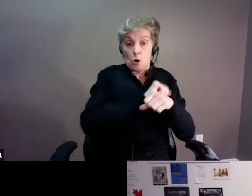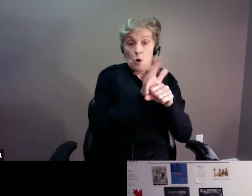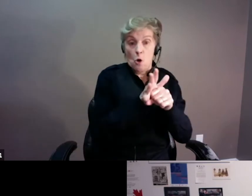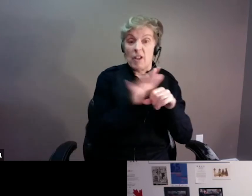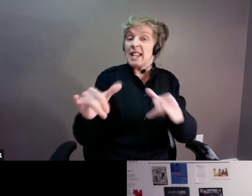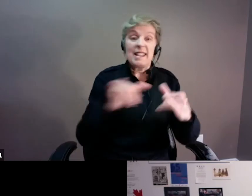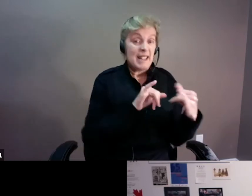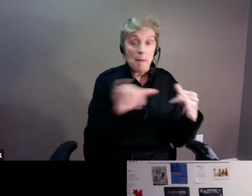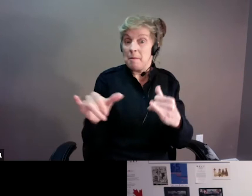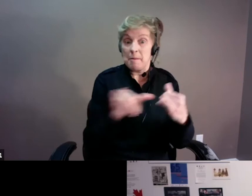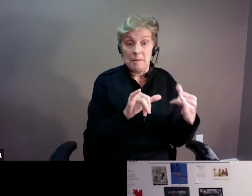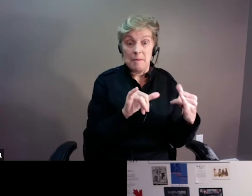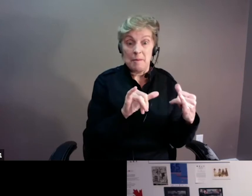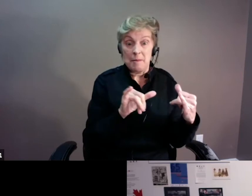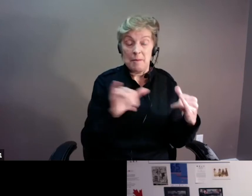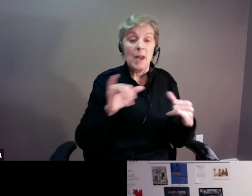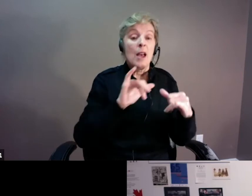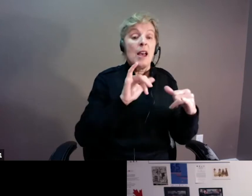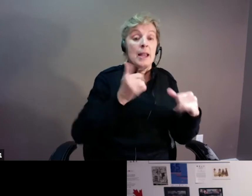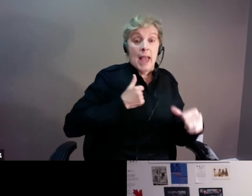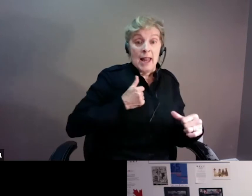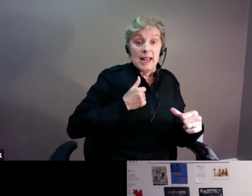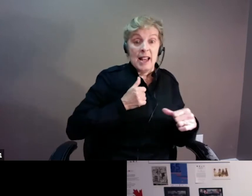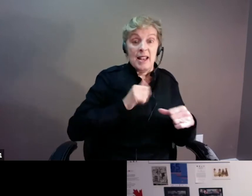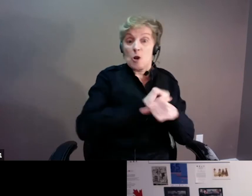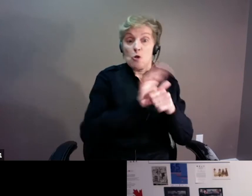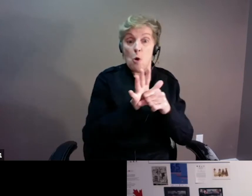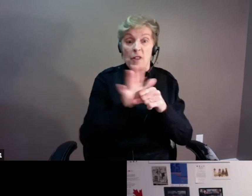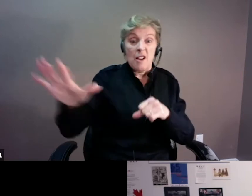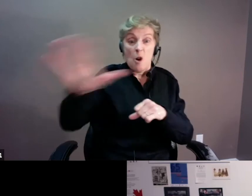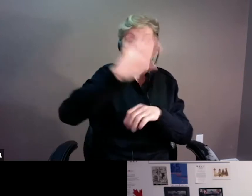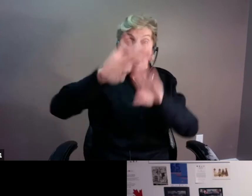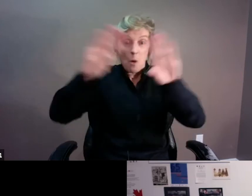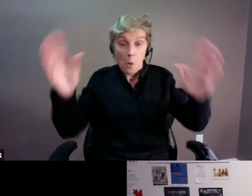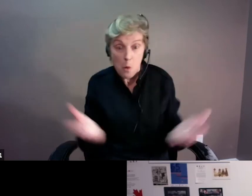nationally and globally, one of the big challenges we're facing now is getting everyone to understand